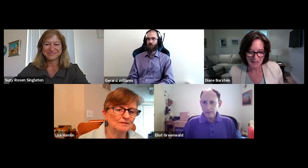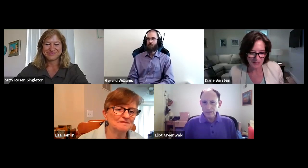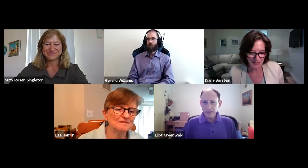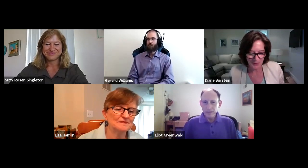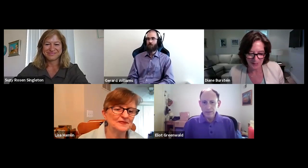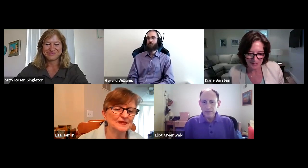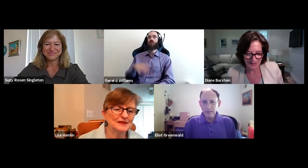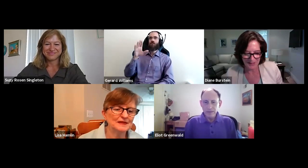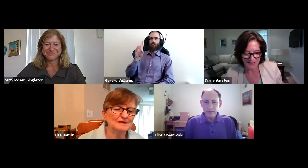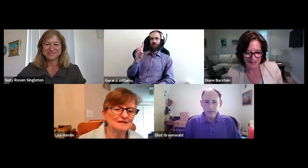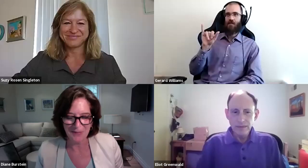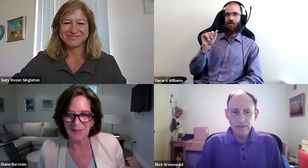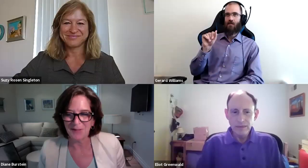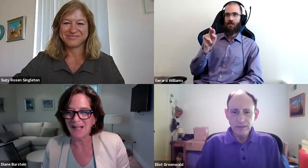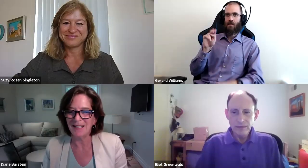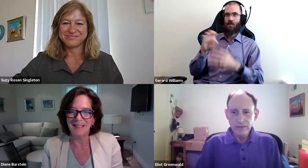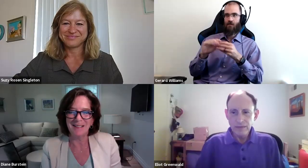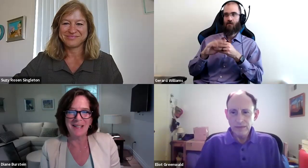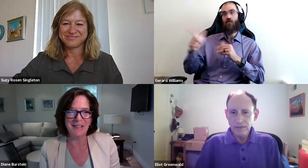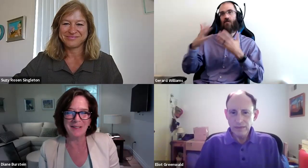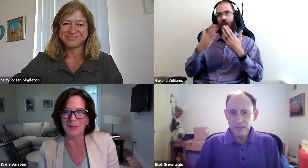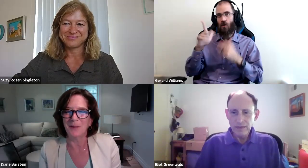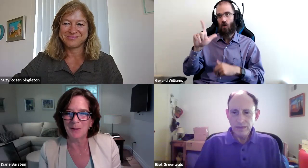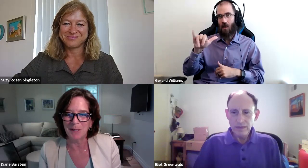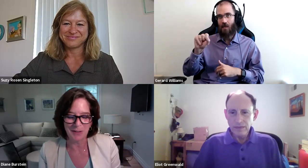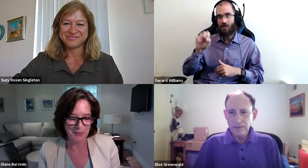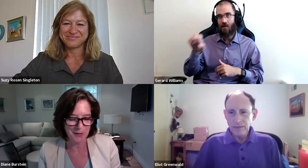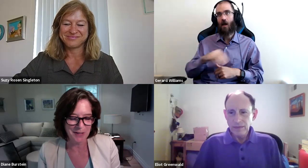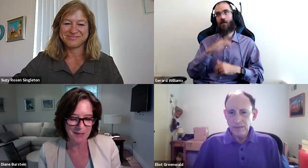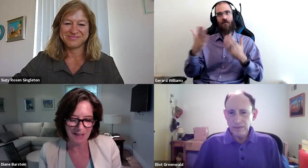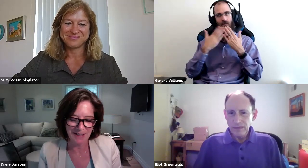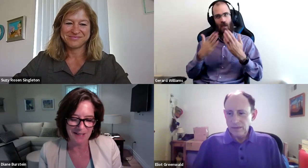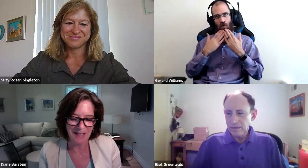Thank you so much, Lise, for that. And thank you very much for giving us the